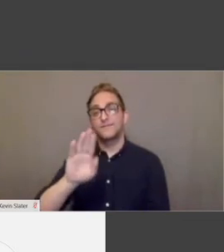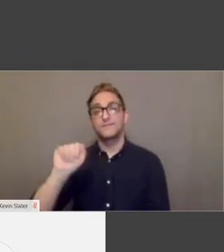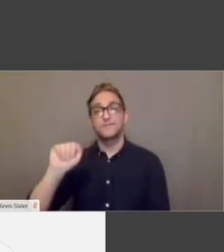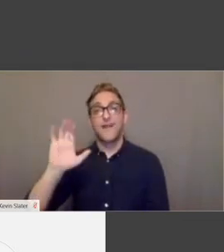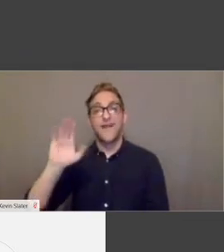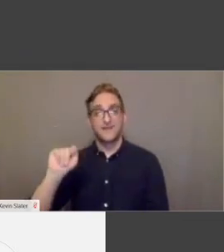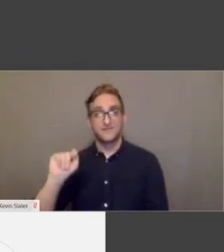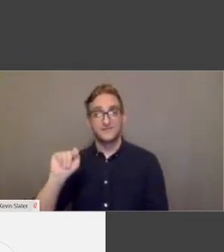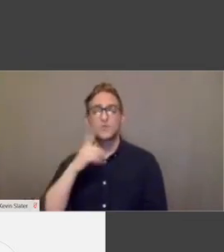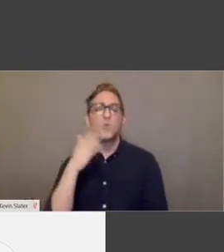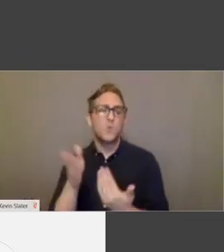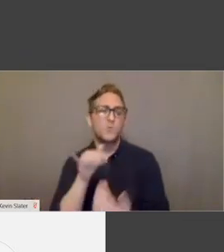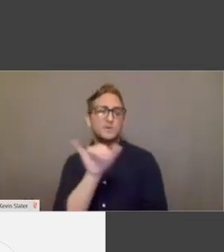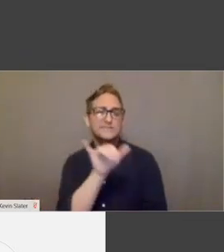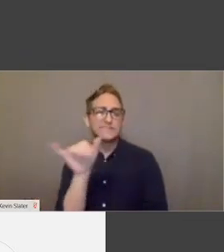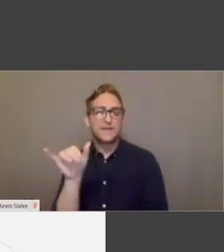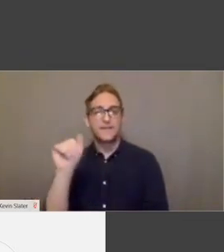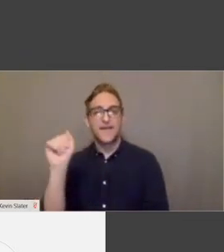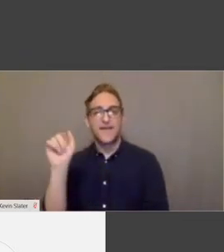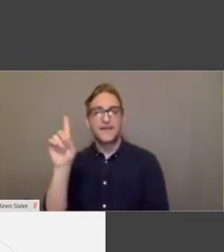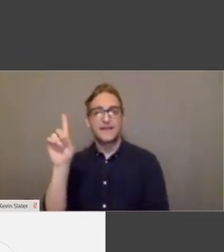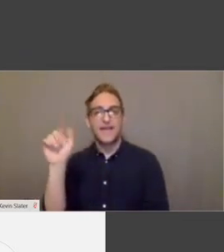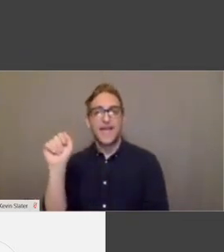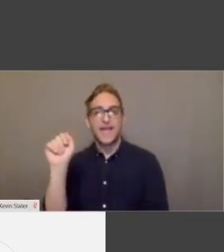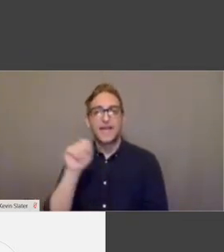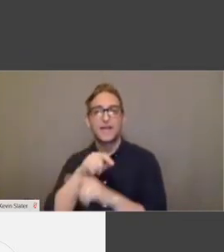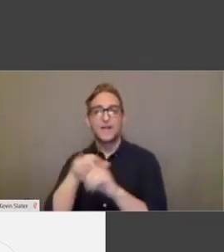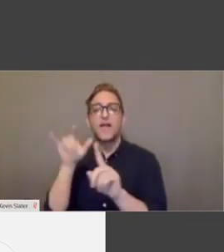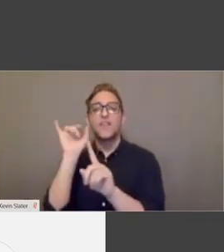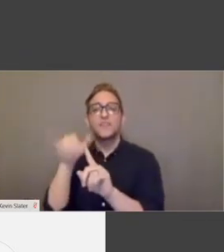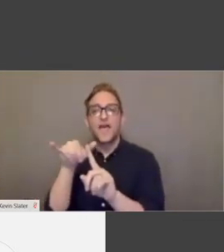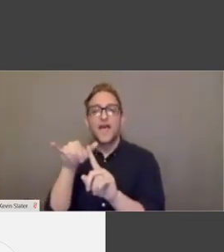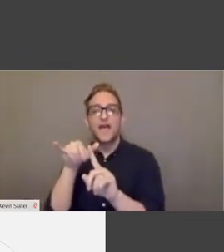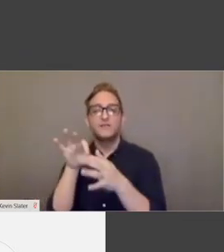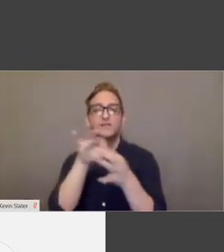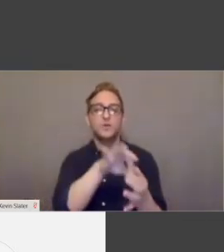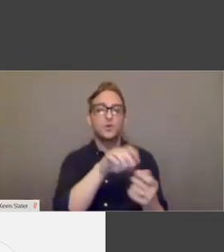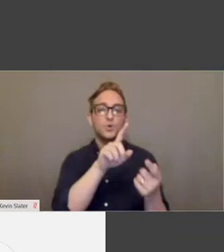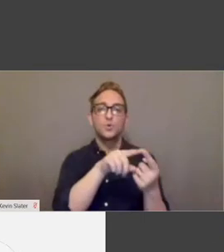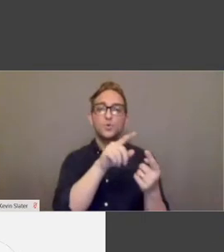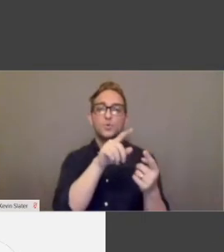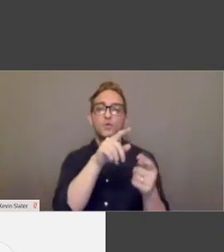ADA only it applies to entities that receive federal funding and the Affordable Care Act